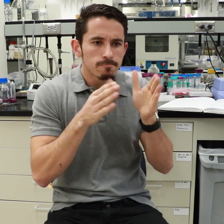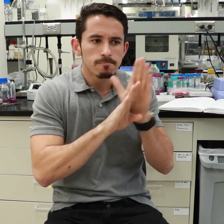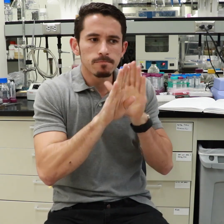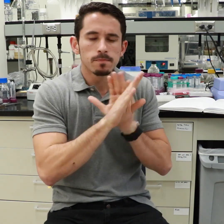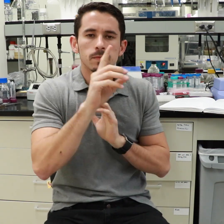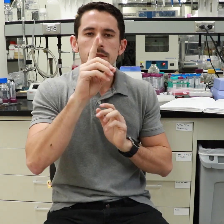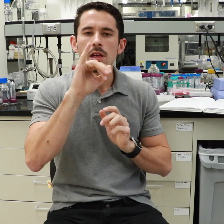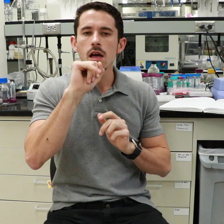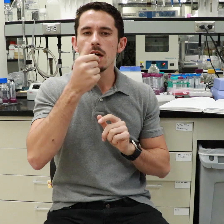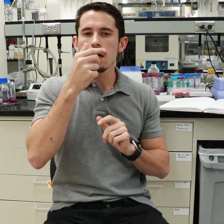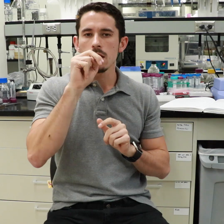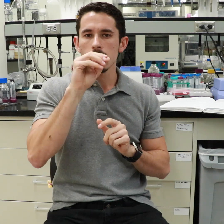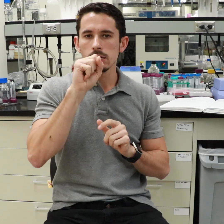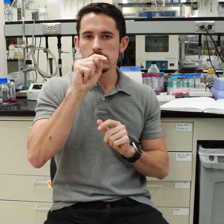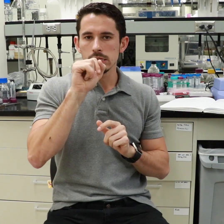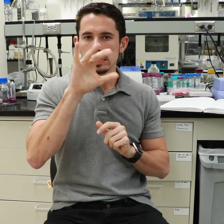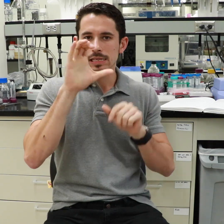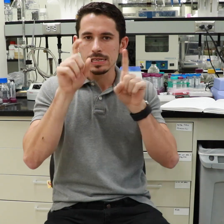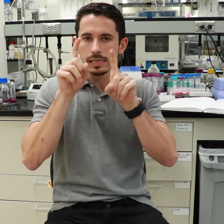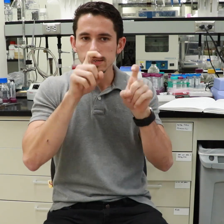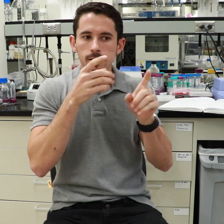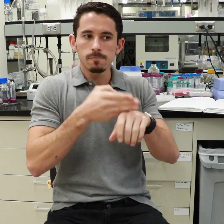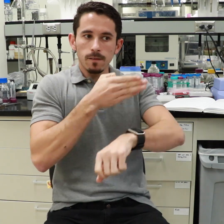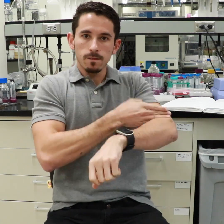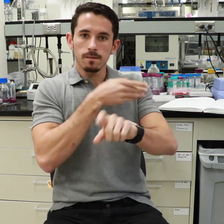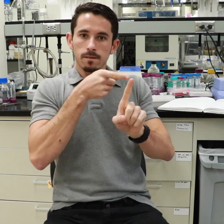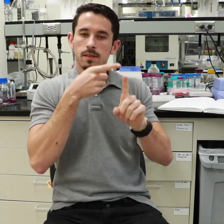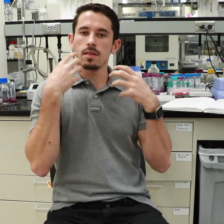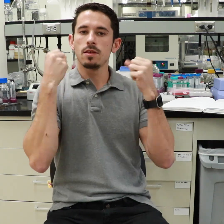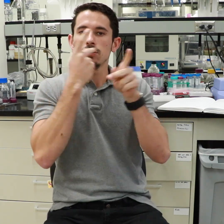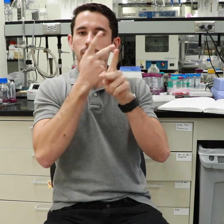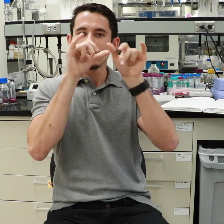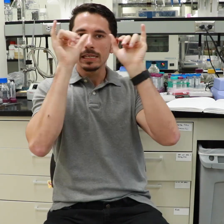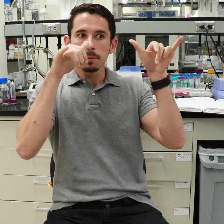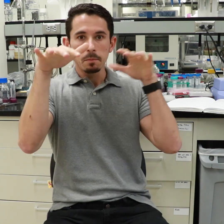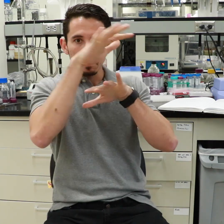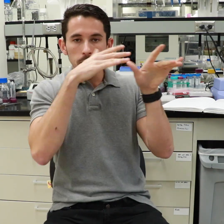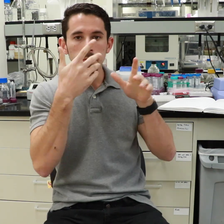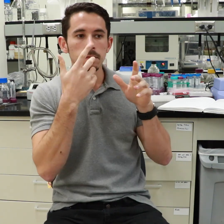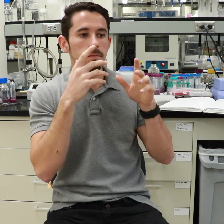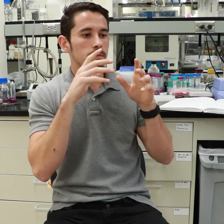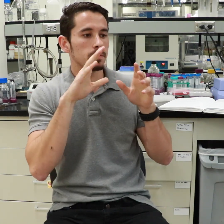With diagnostics testings, I develop tests to improve the health care system by starting with biochemistry.